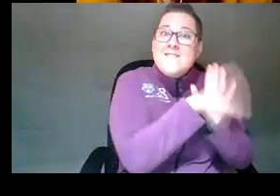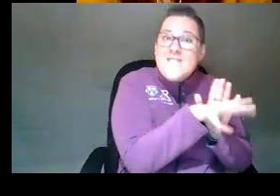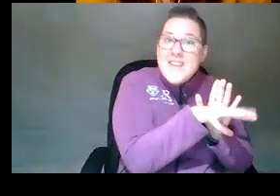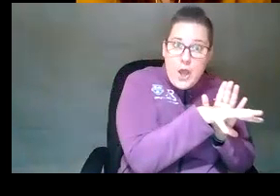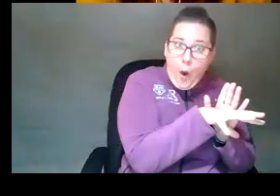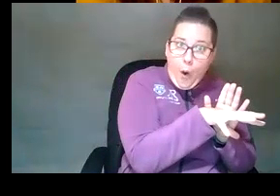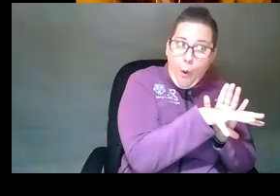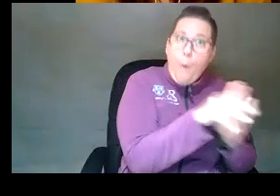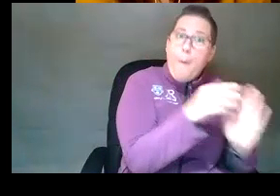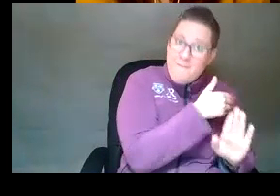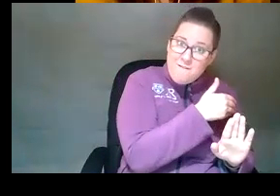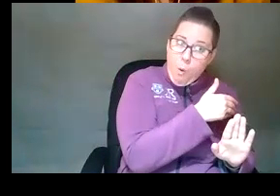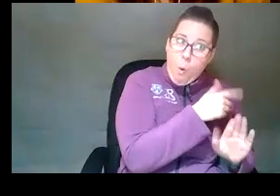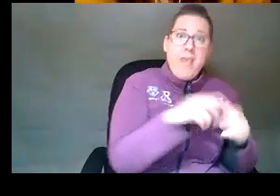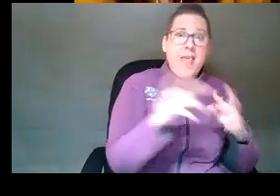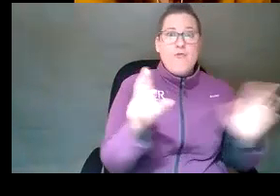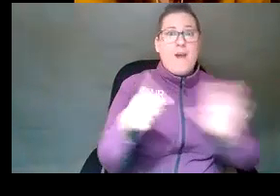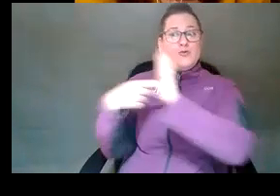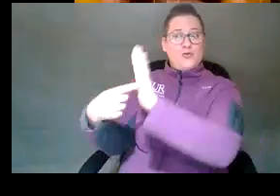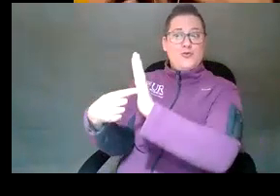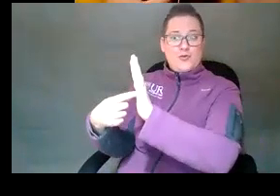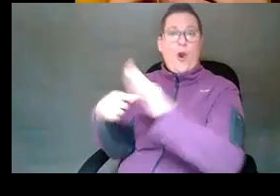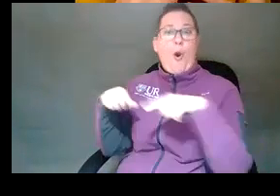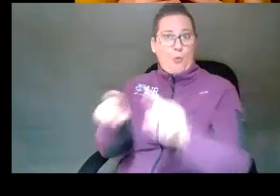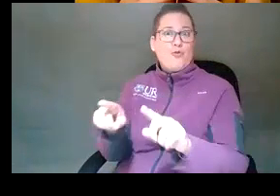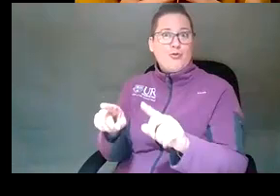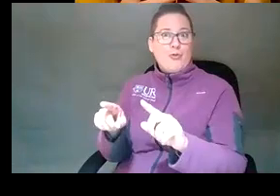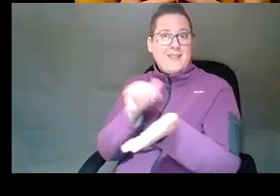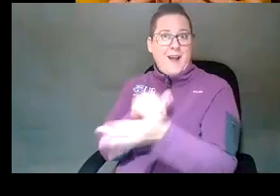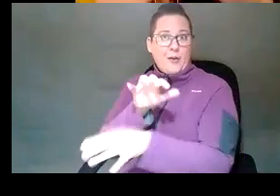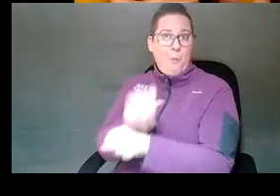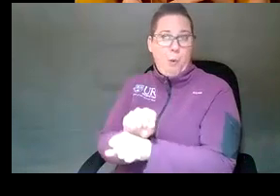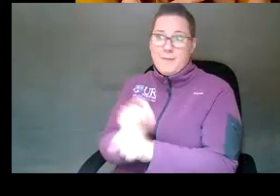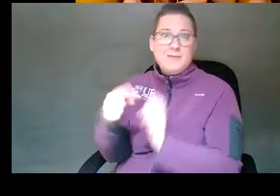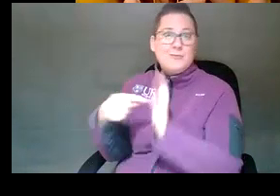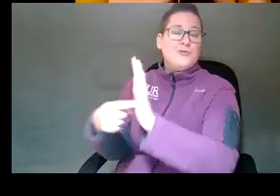and have that available at the visit to be able to talk through that issue even if it doesn't happen